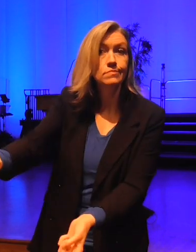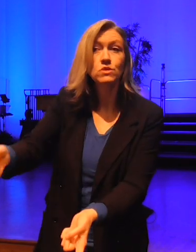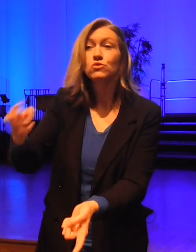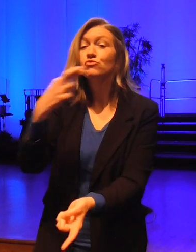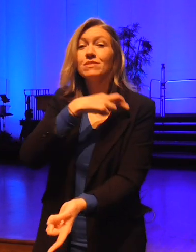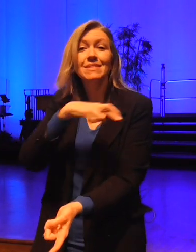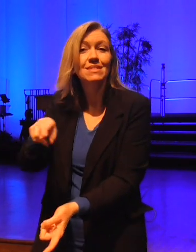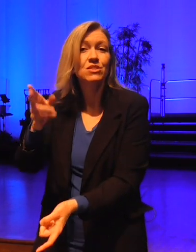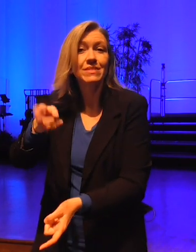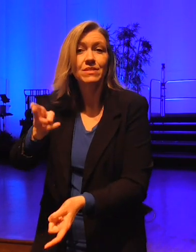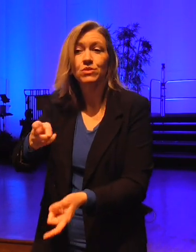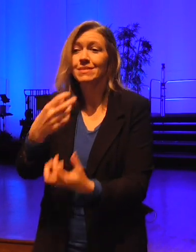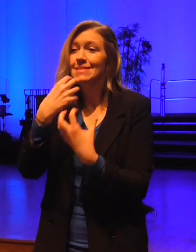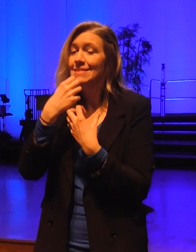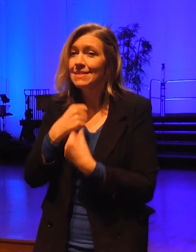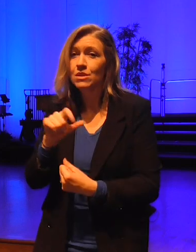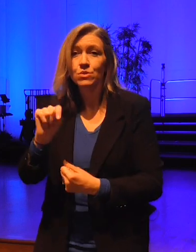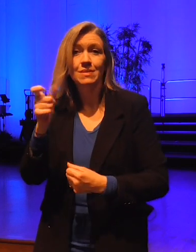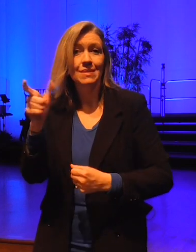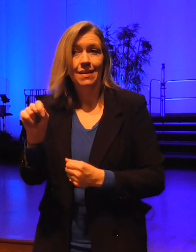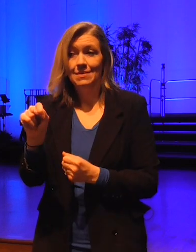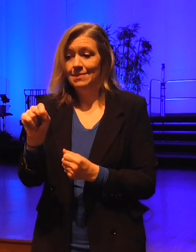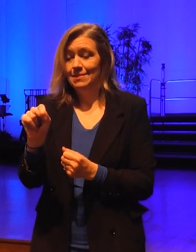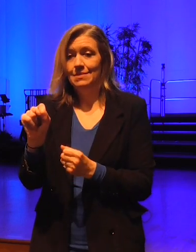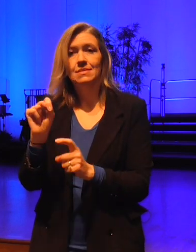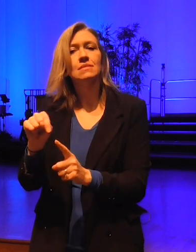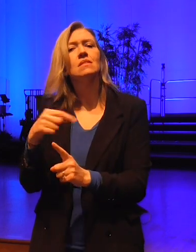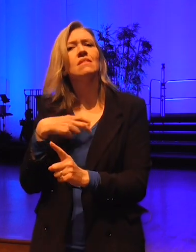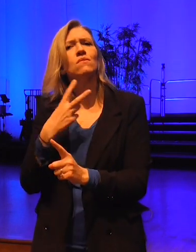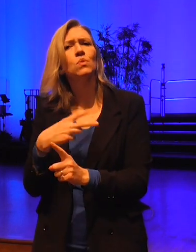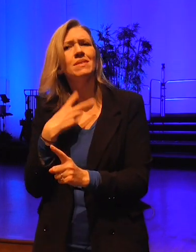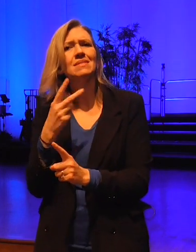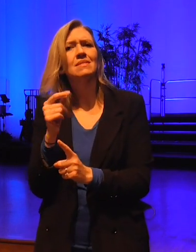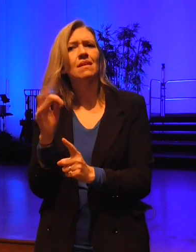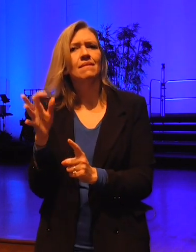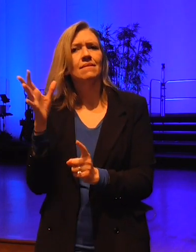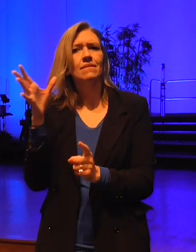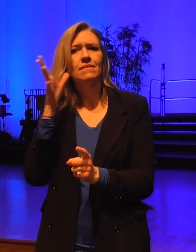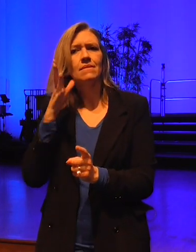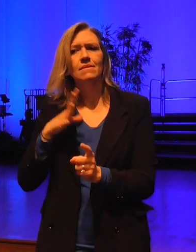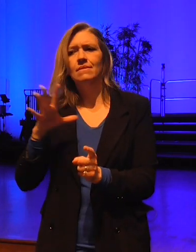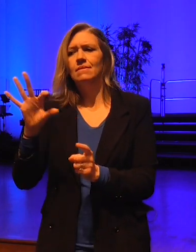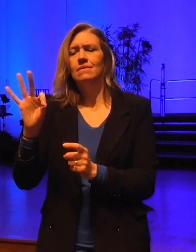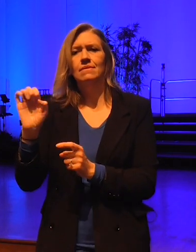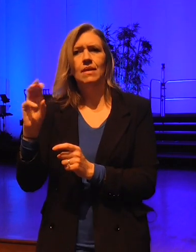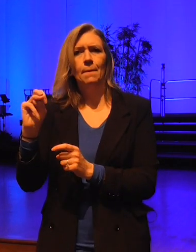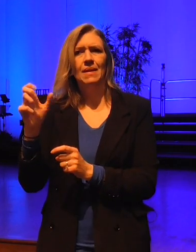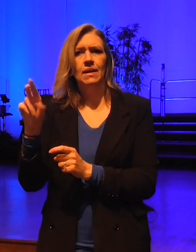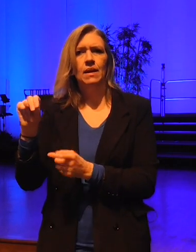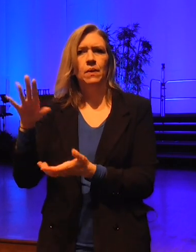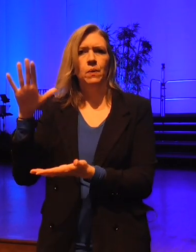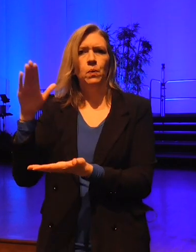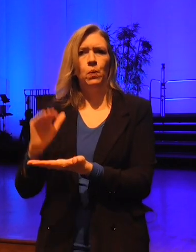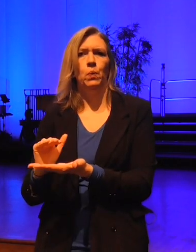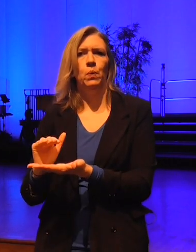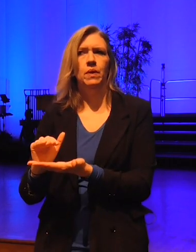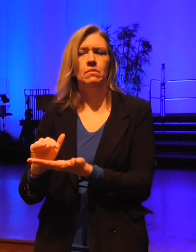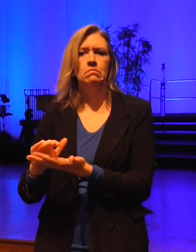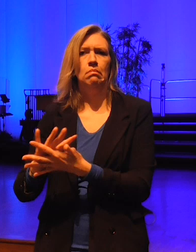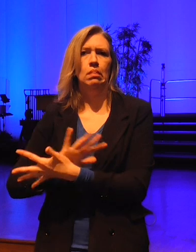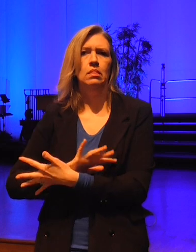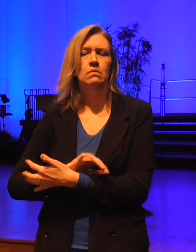text the voice of the feminine has often been diminished that the teachings of the feminine